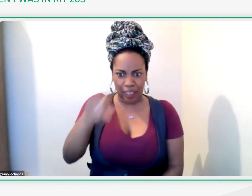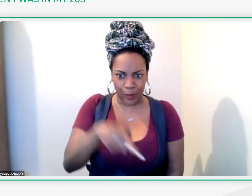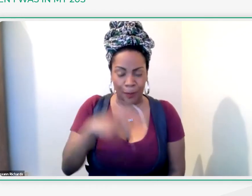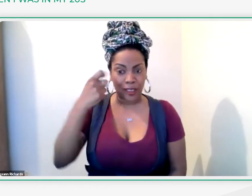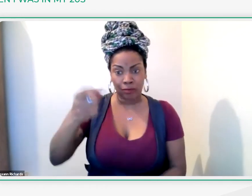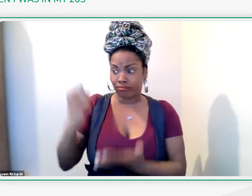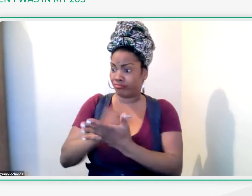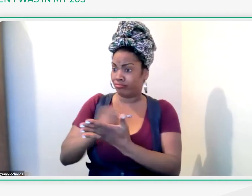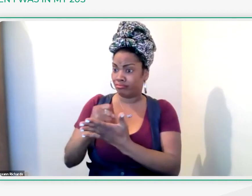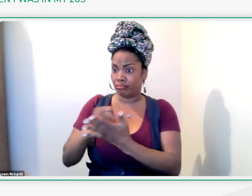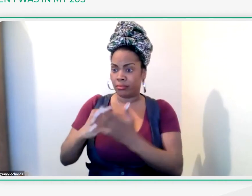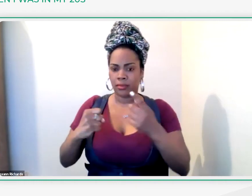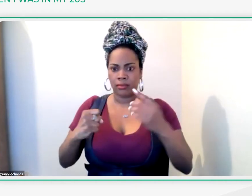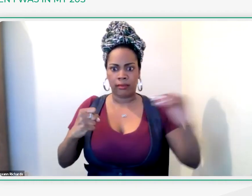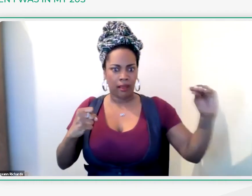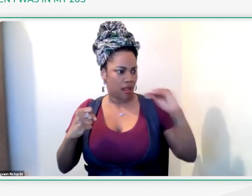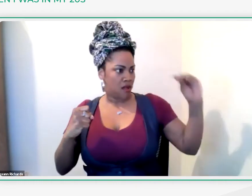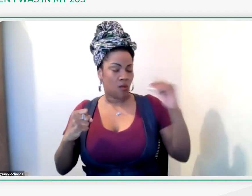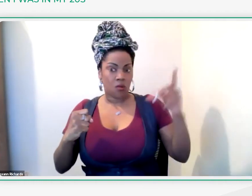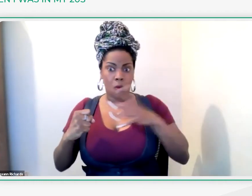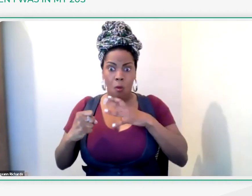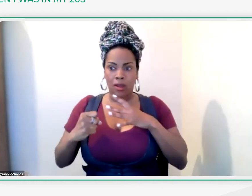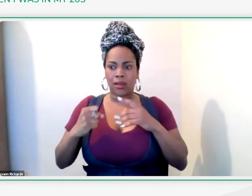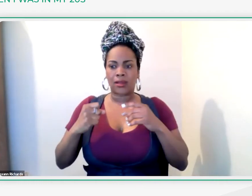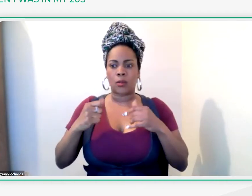Those benefits are how the credit cards pay you.